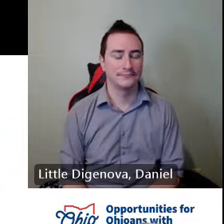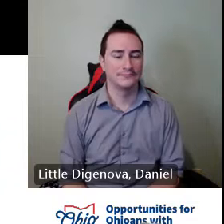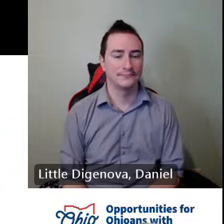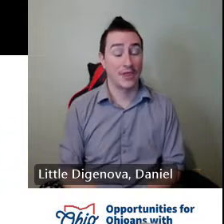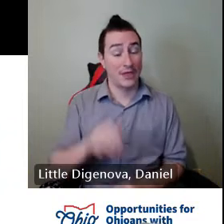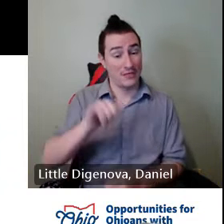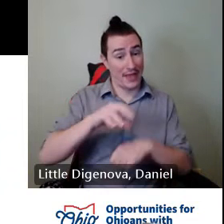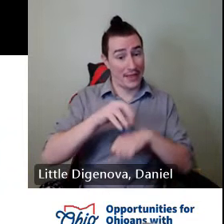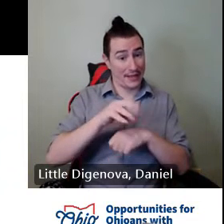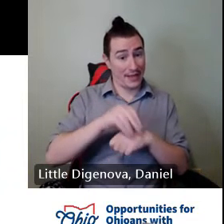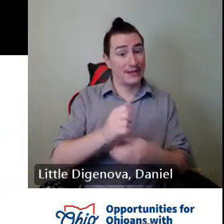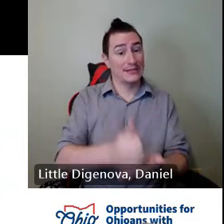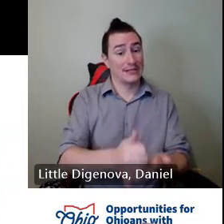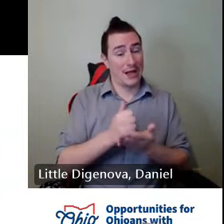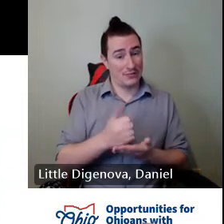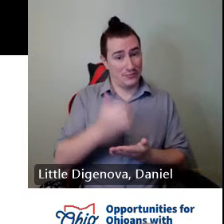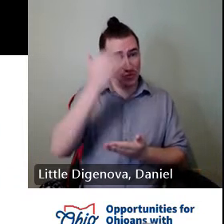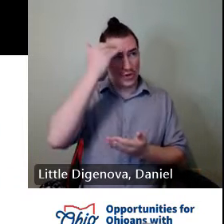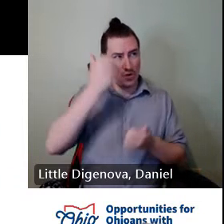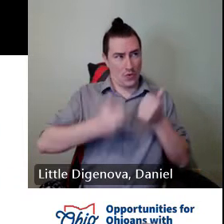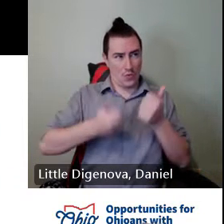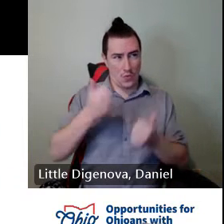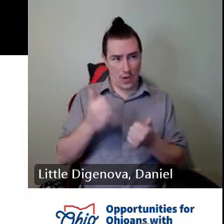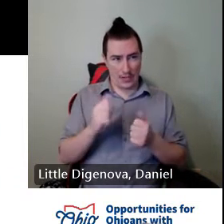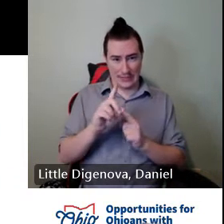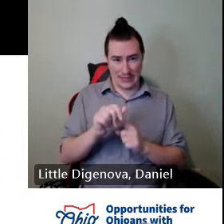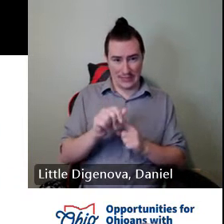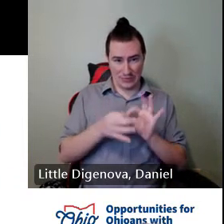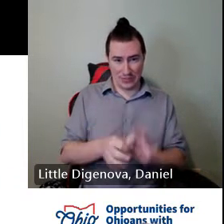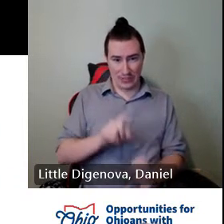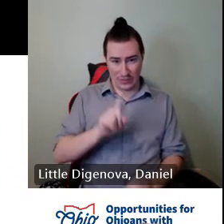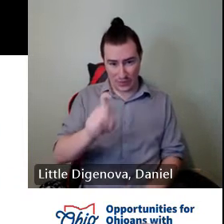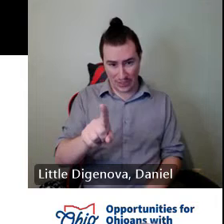question is, and when they can and cannot be asked and how they can be asked.